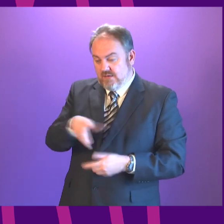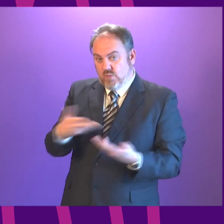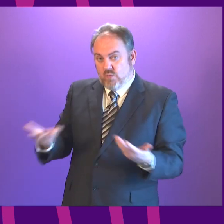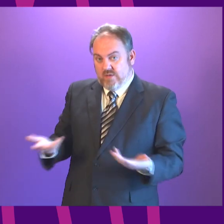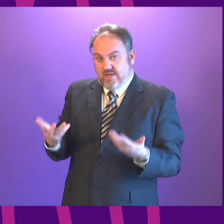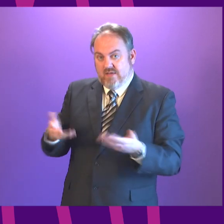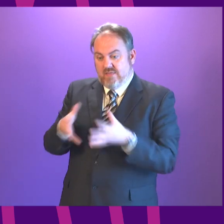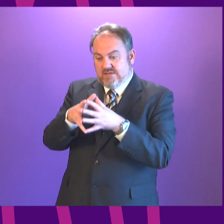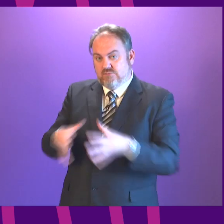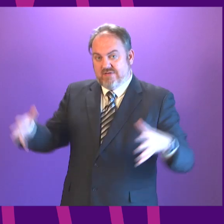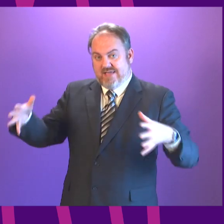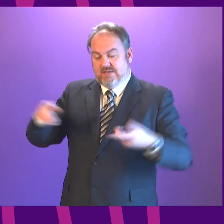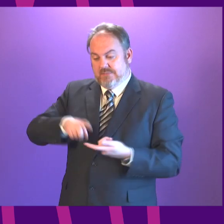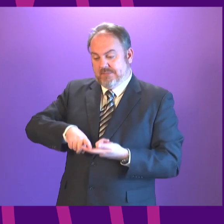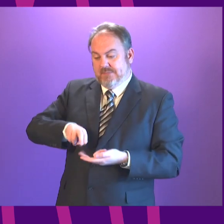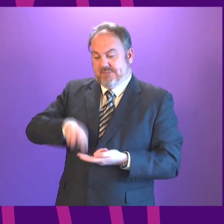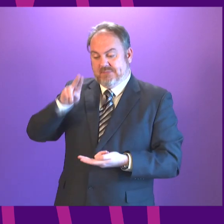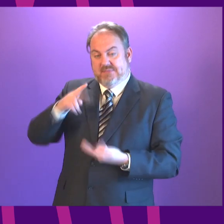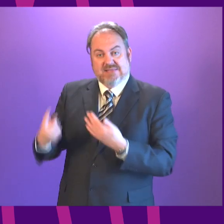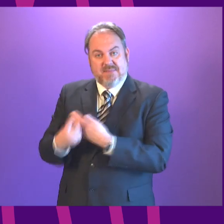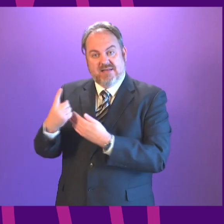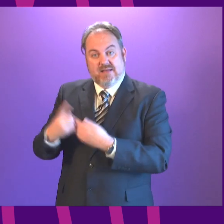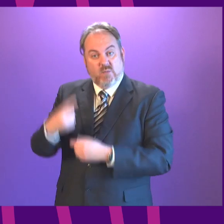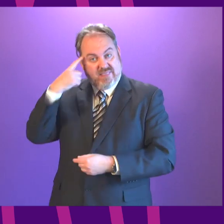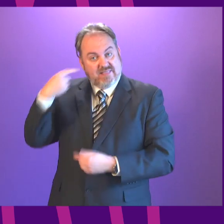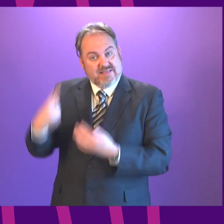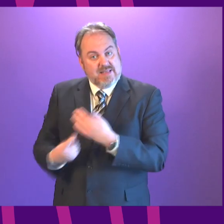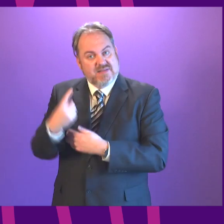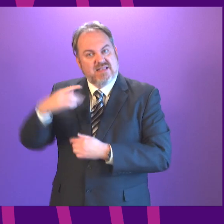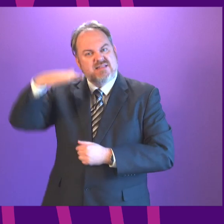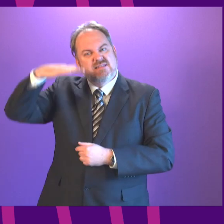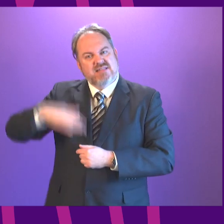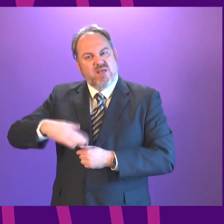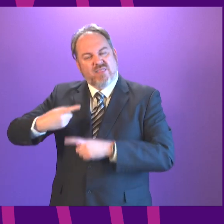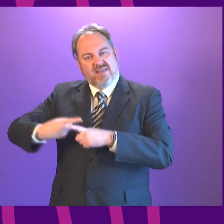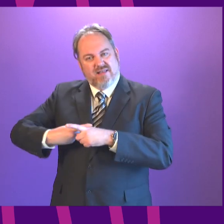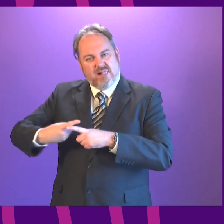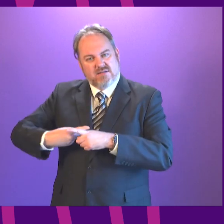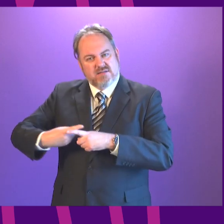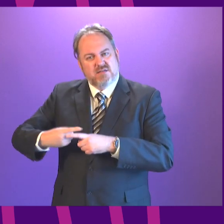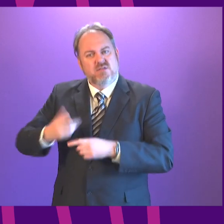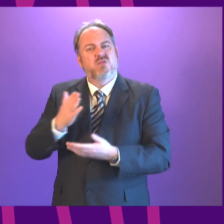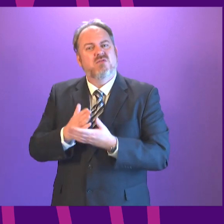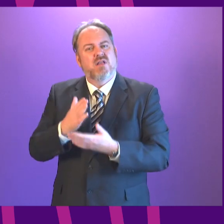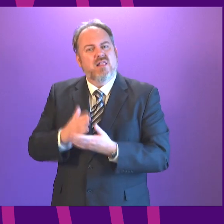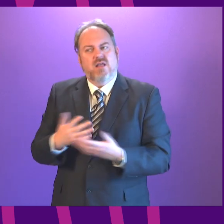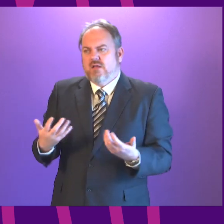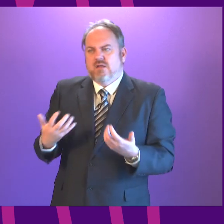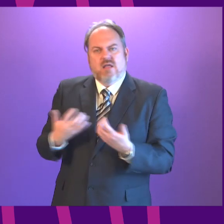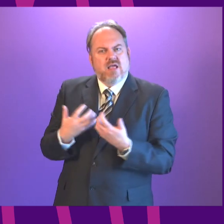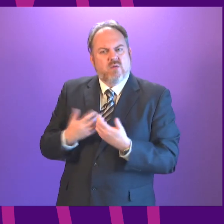transmission in the south of England. Given that, what steps will the Scottish Government take to examine such evidence?